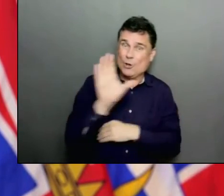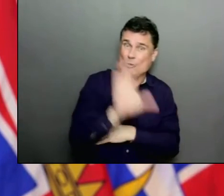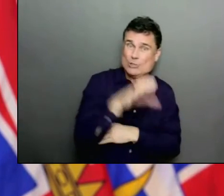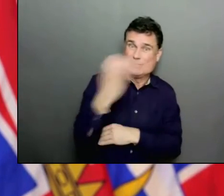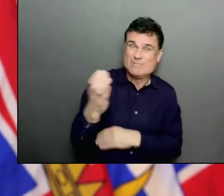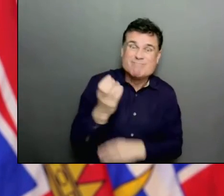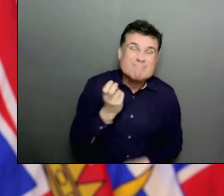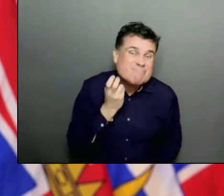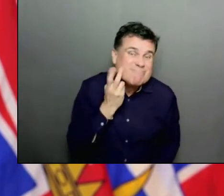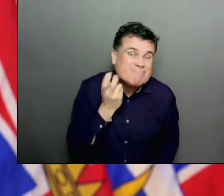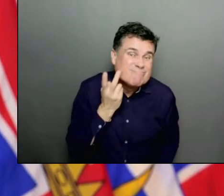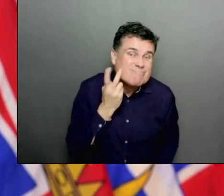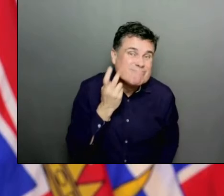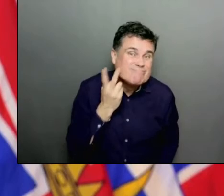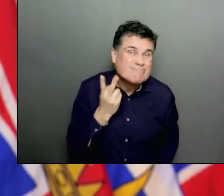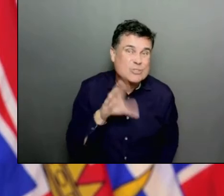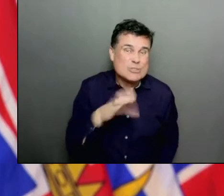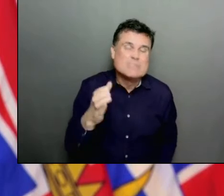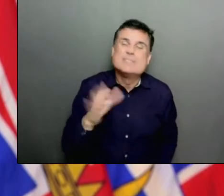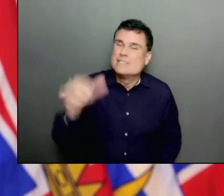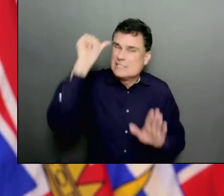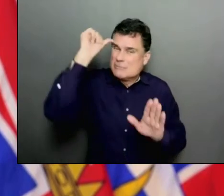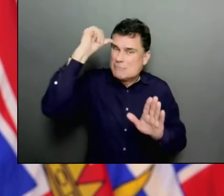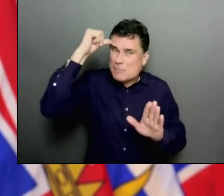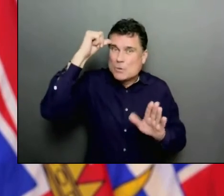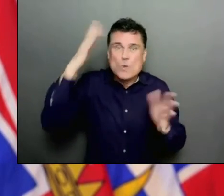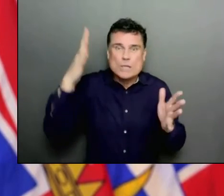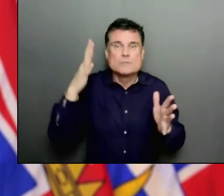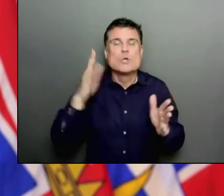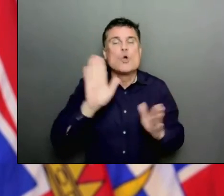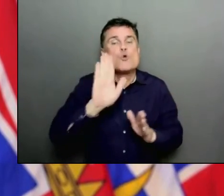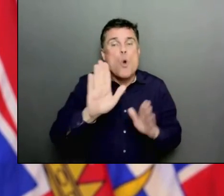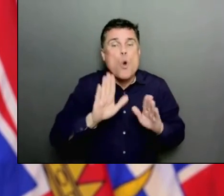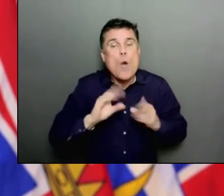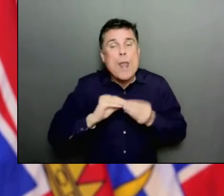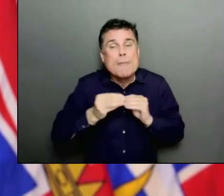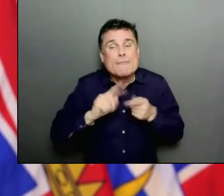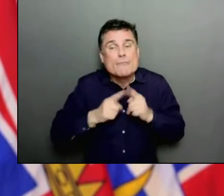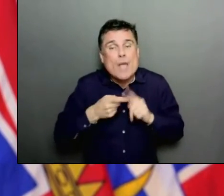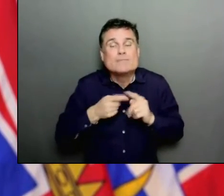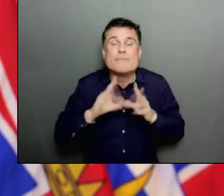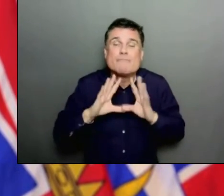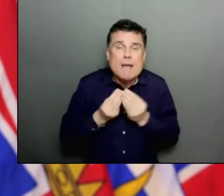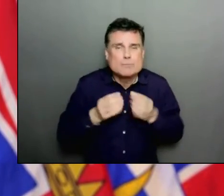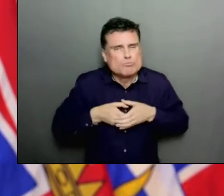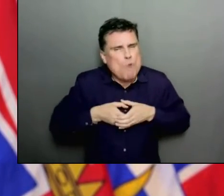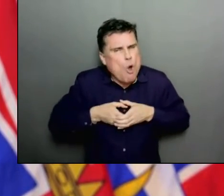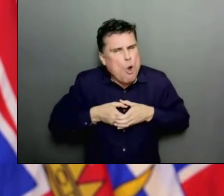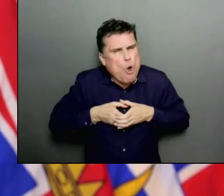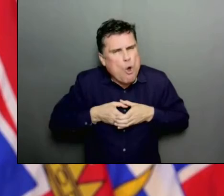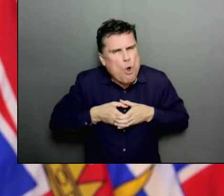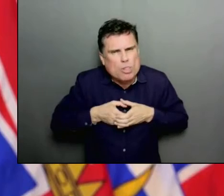local, stay small. Show you care by staying apart and connecting with people in